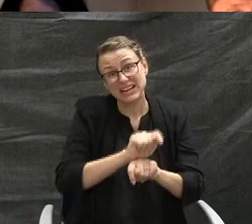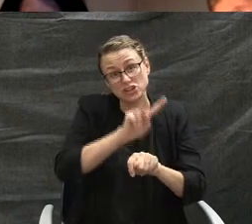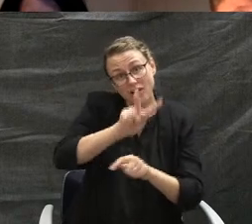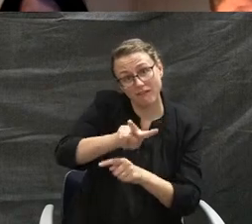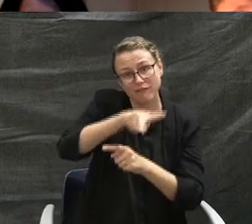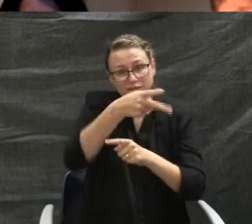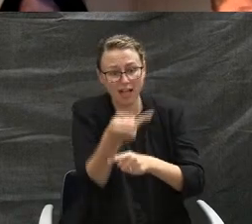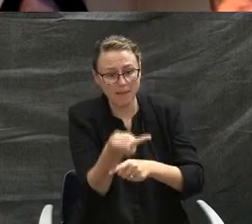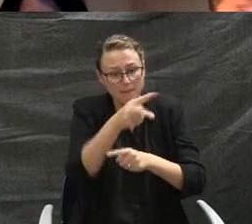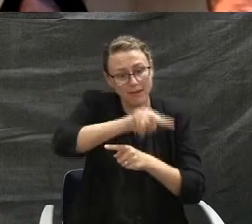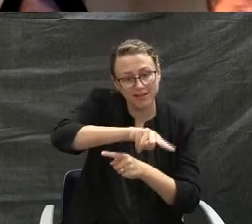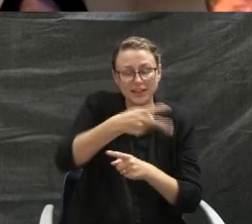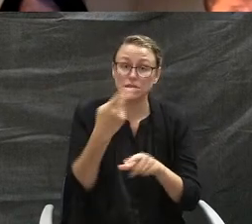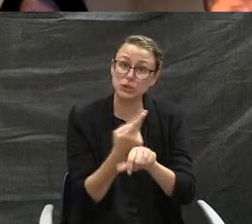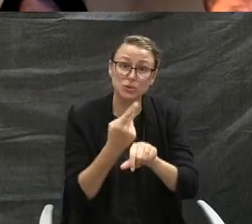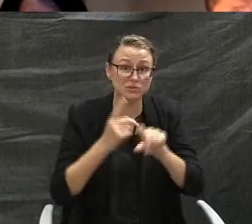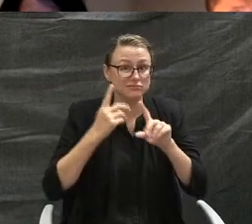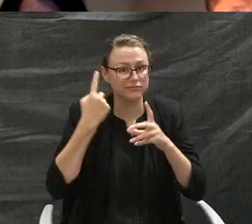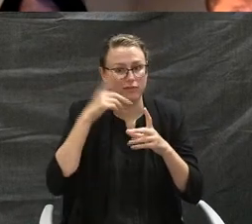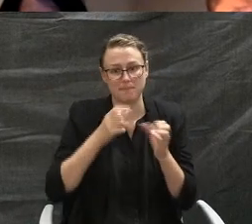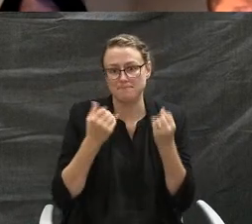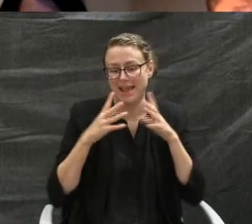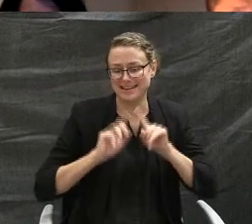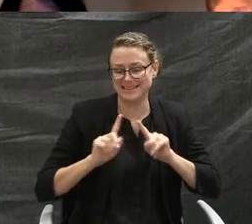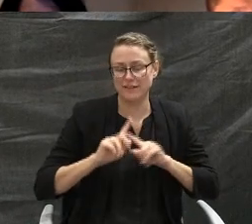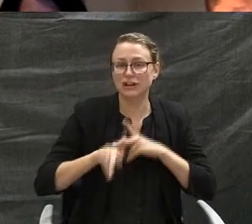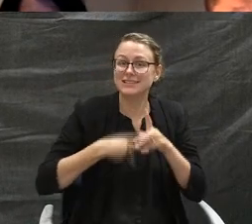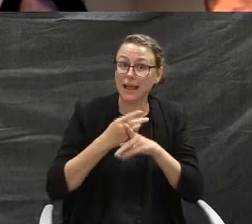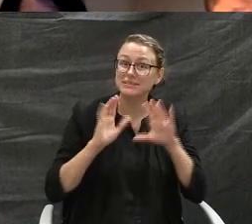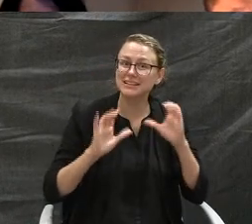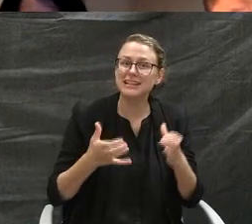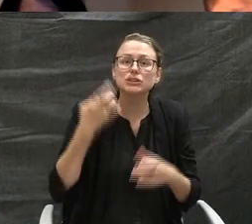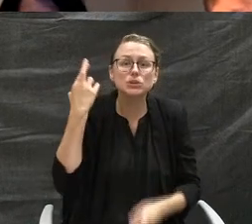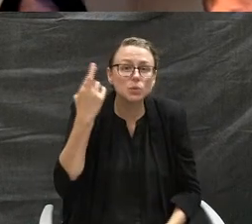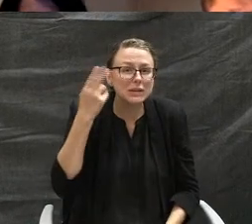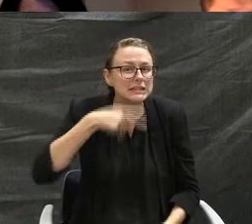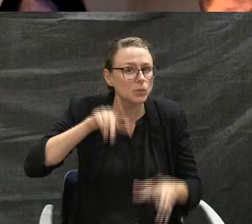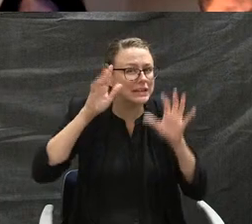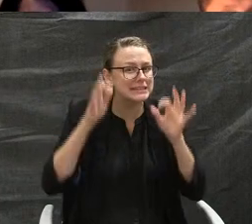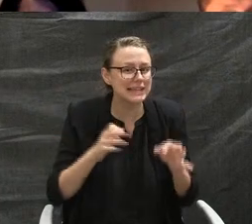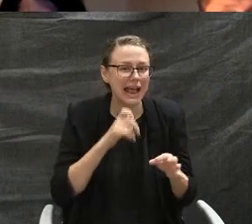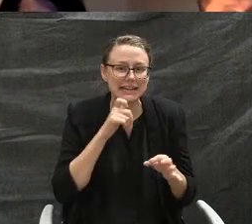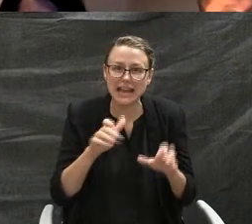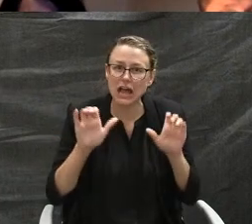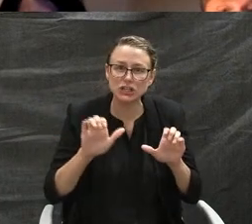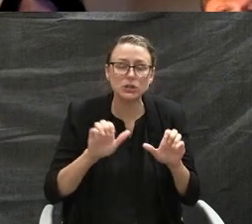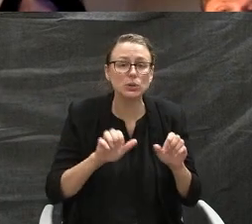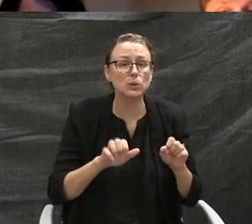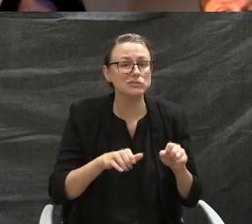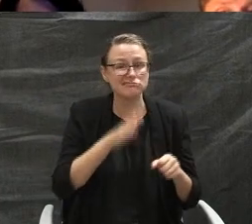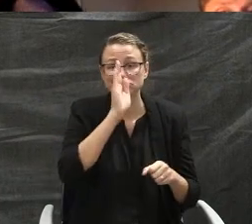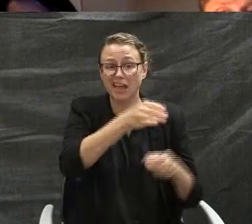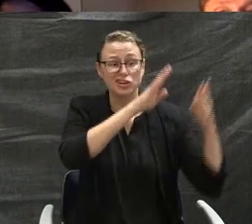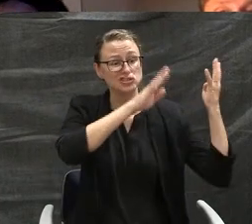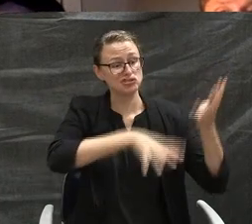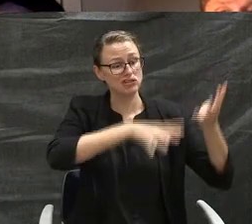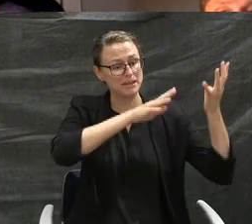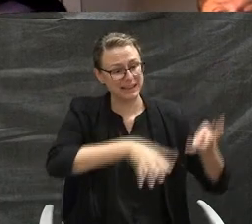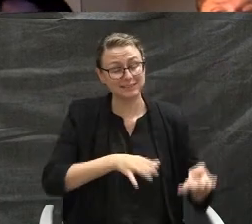for a lot of different types of classes and the reason that we decided not to do necessarily streaming. Is because we thought it would be difficult